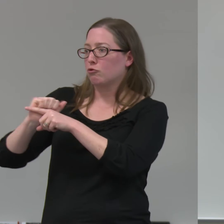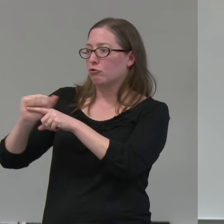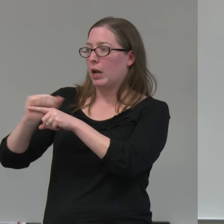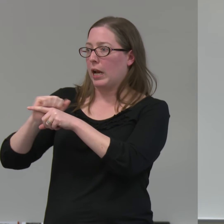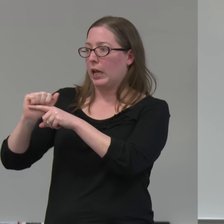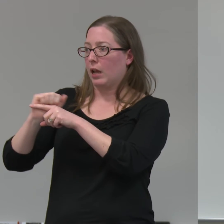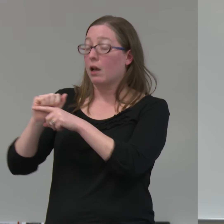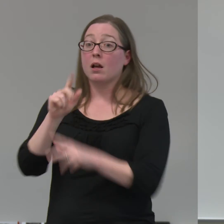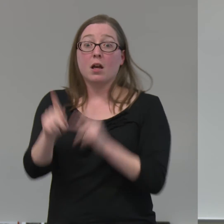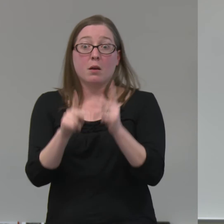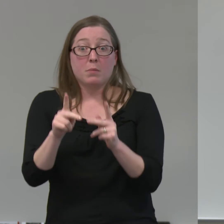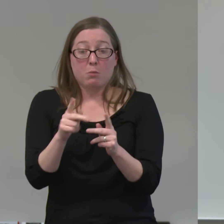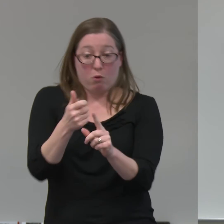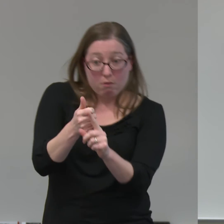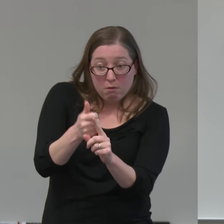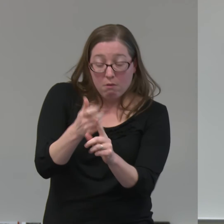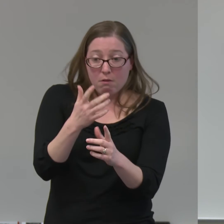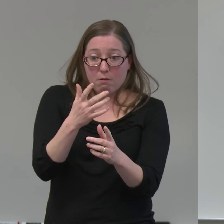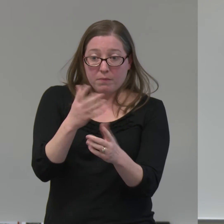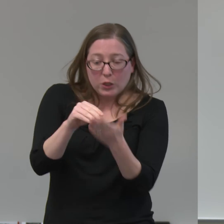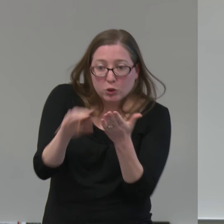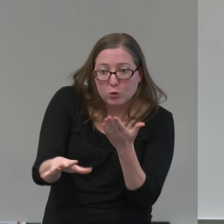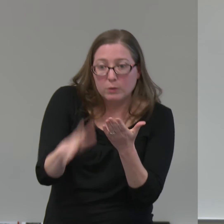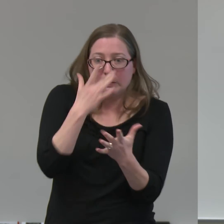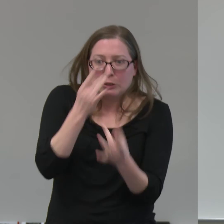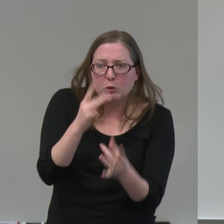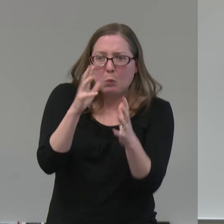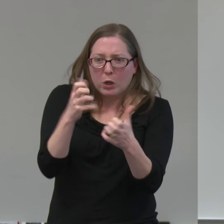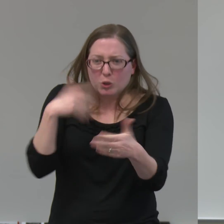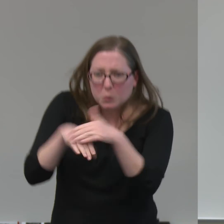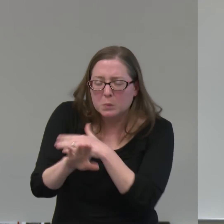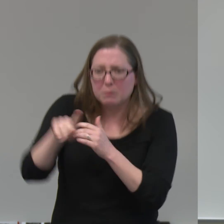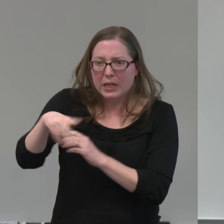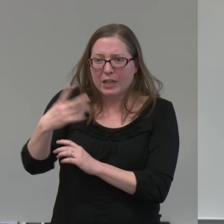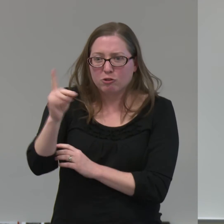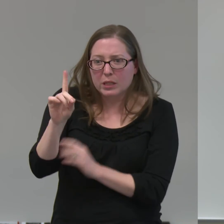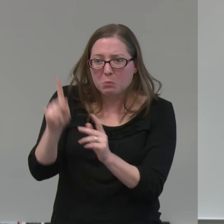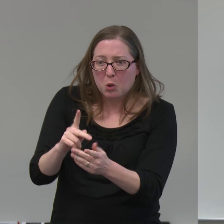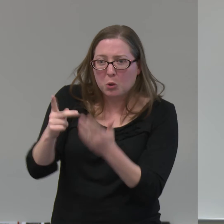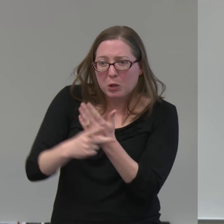in getting into Ph.D. programs, so if you're interested in that,